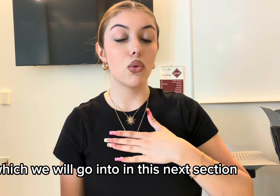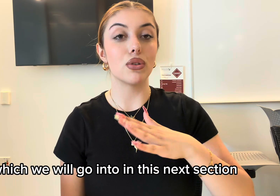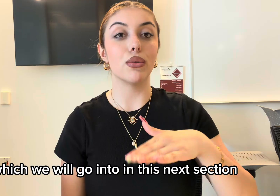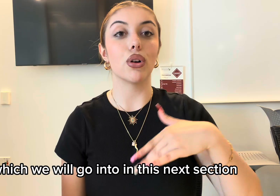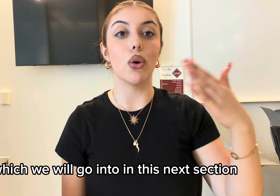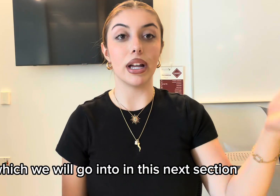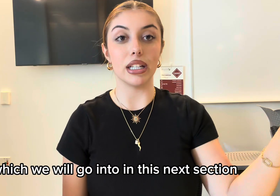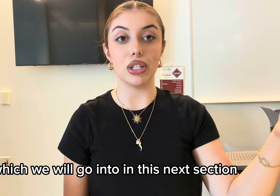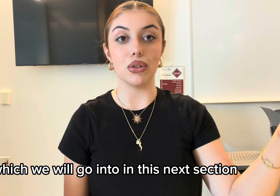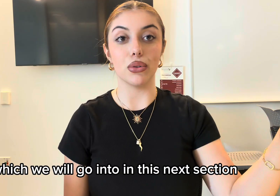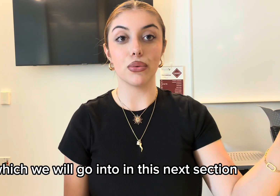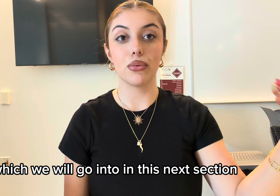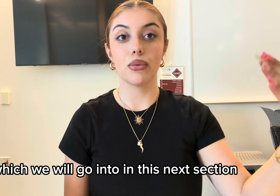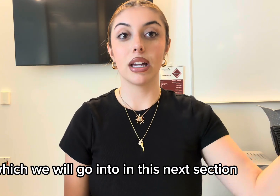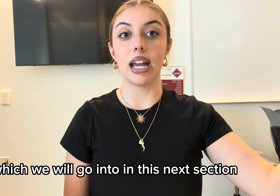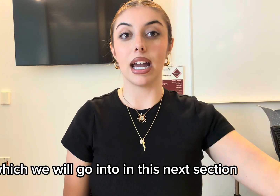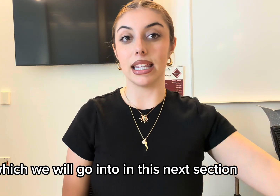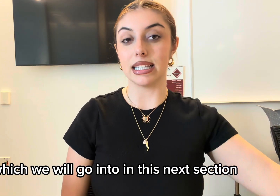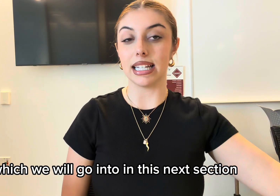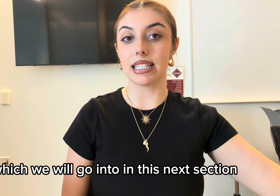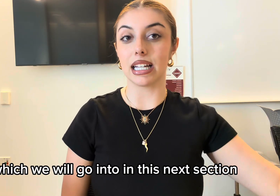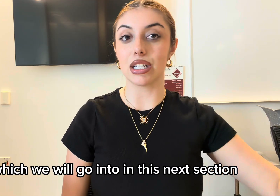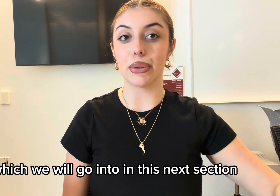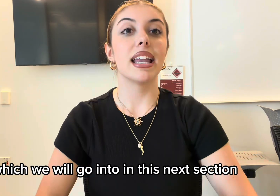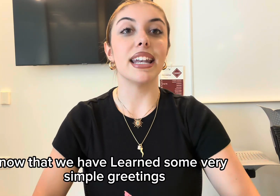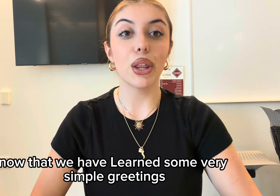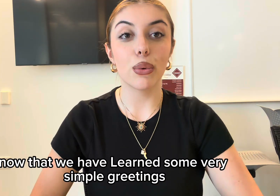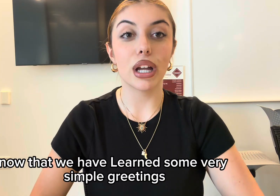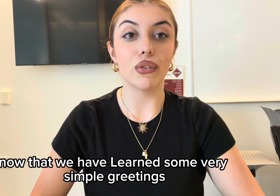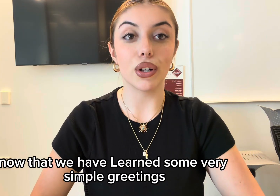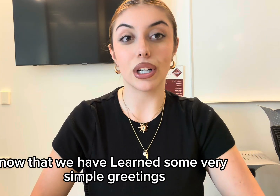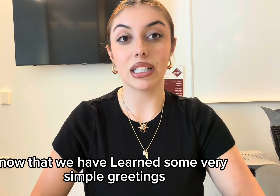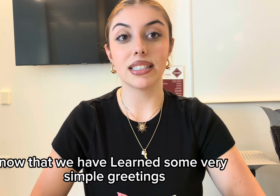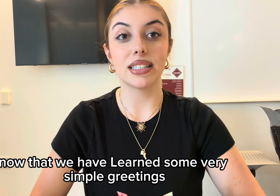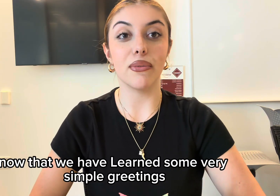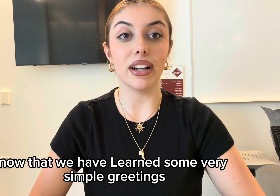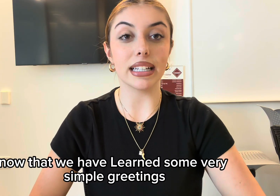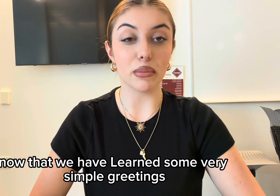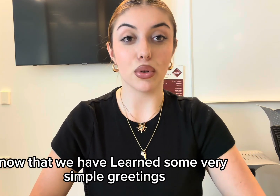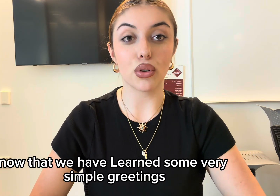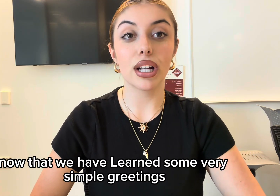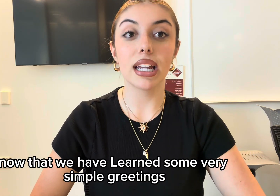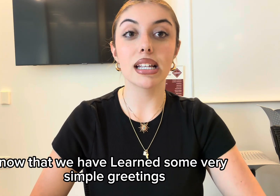which we will go into in this next section. Now that we have learned some very simple greetings